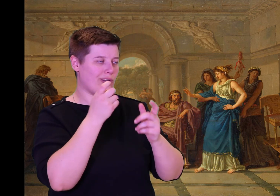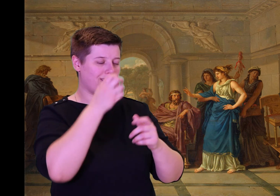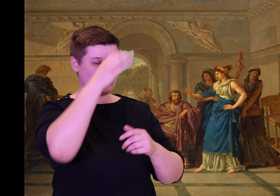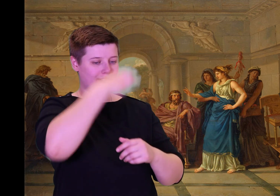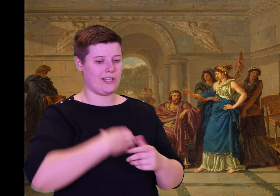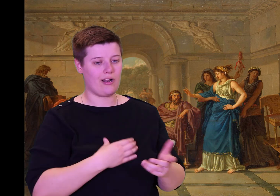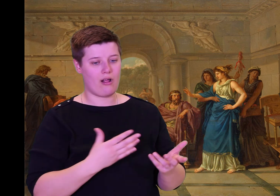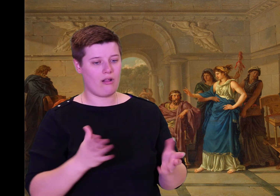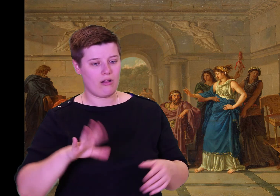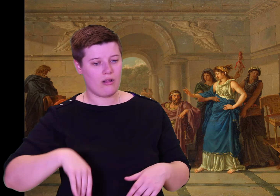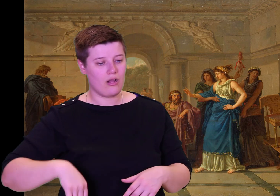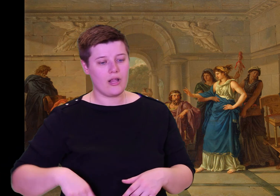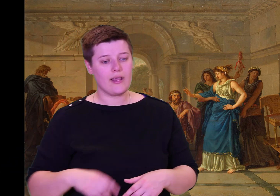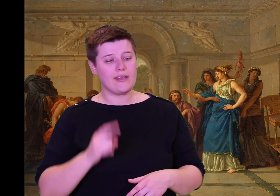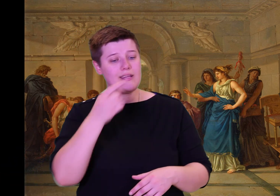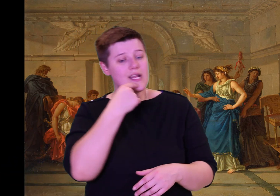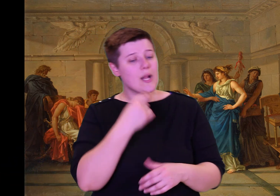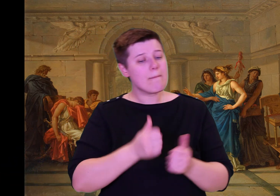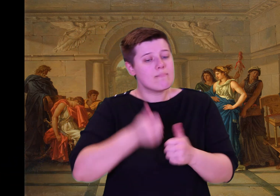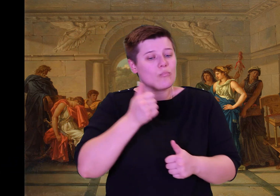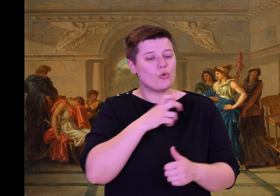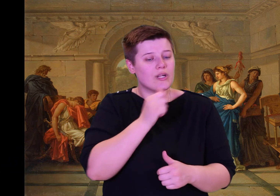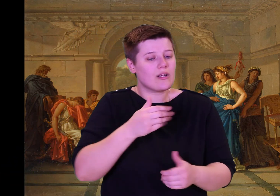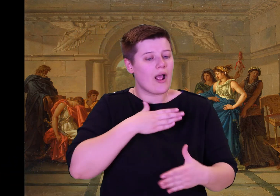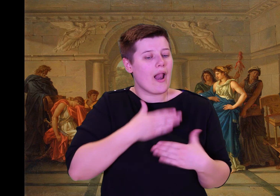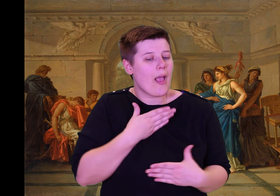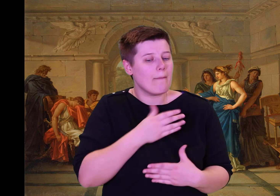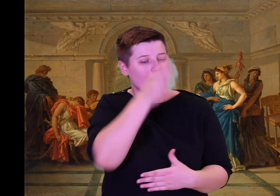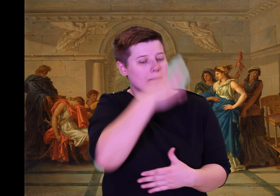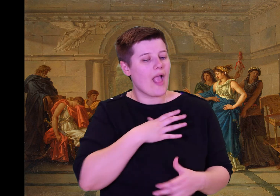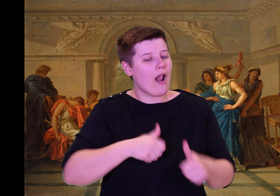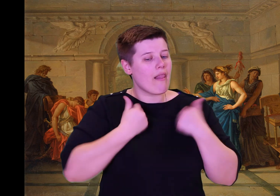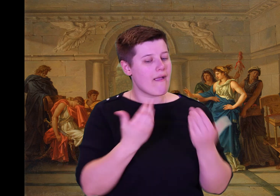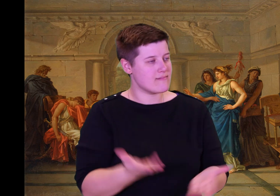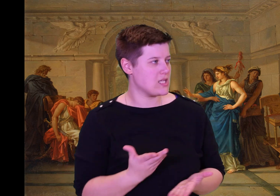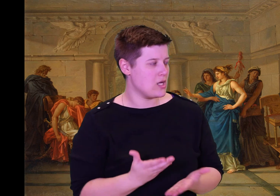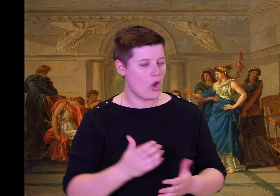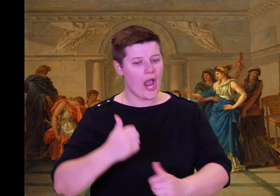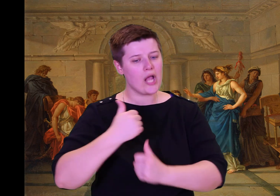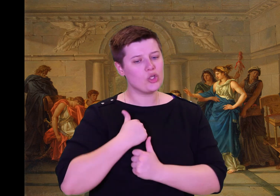Zeus orders you to send him on his way at once, since it is not his destiny to